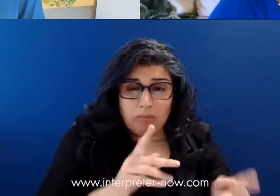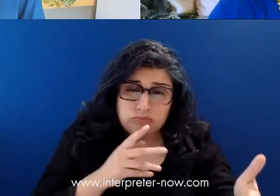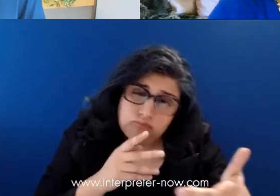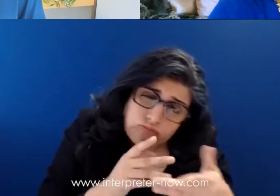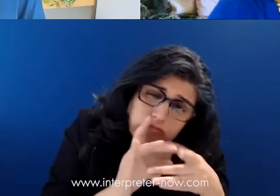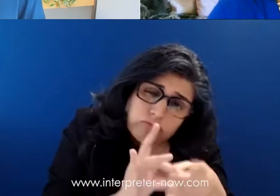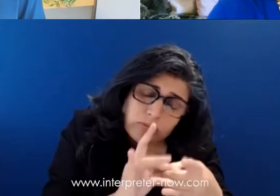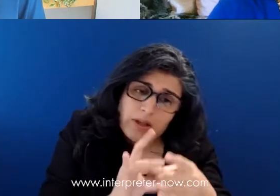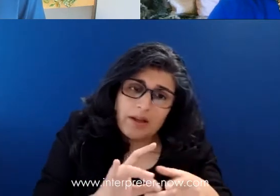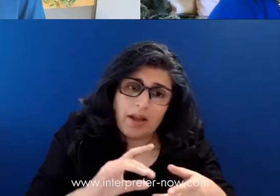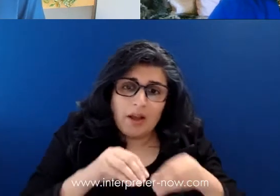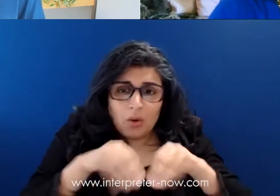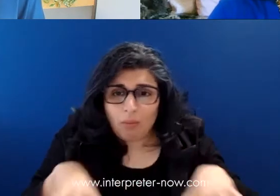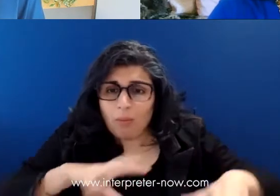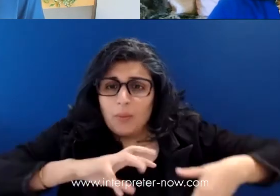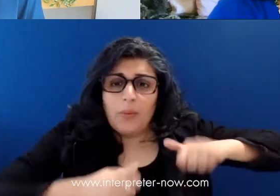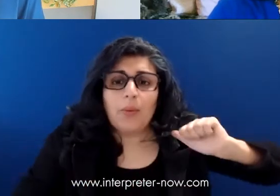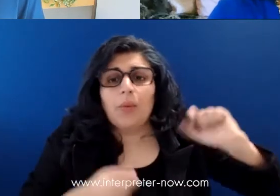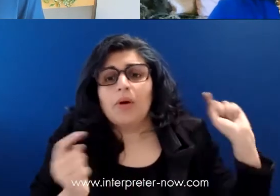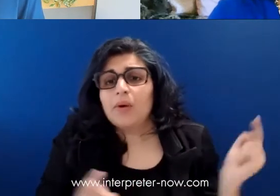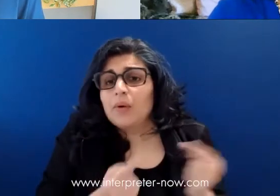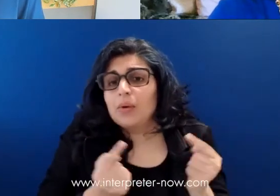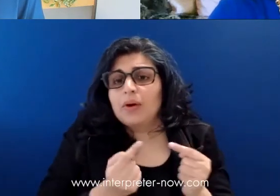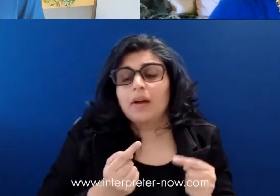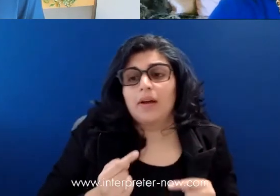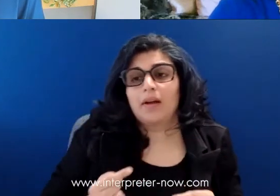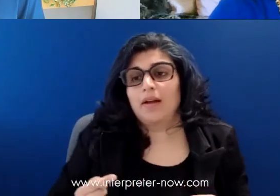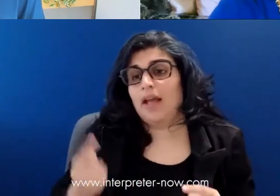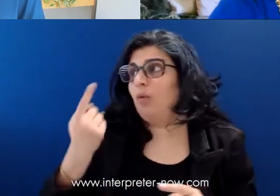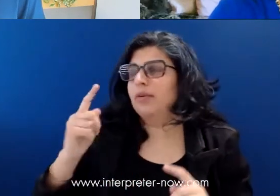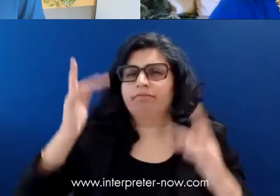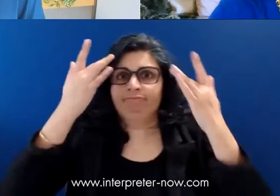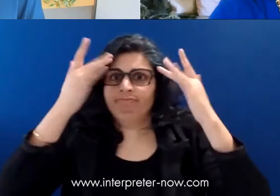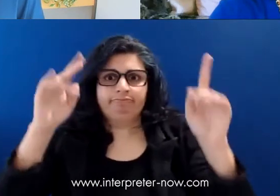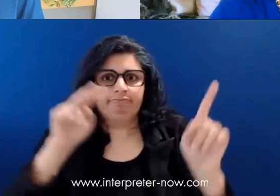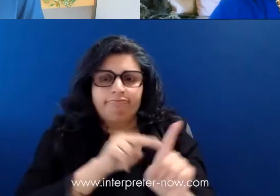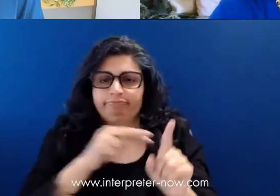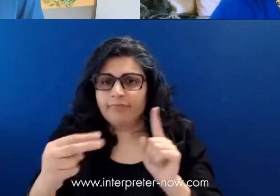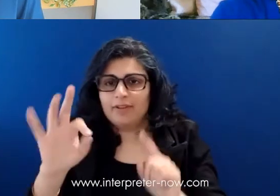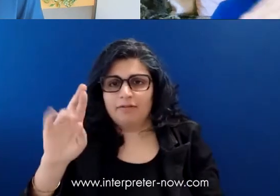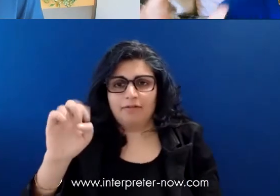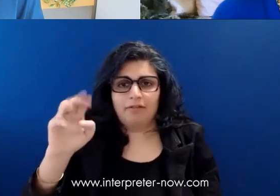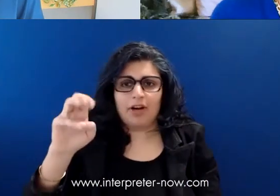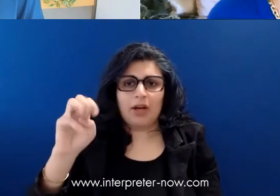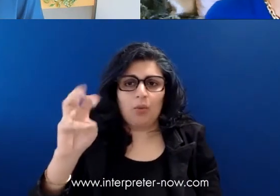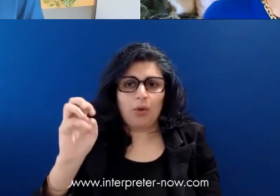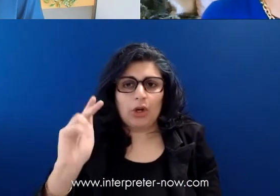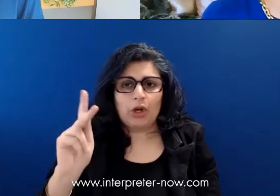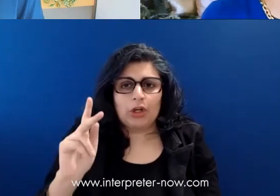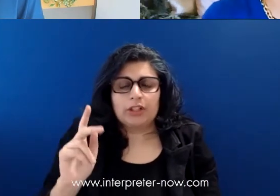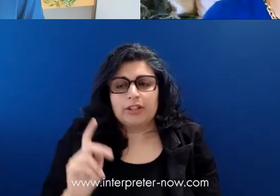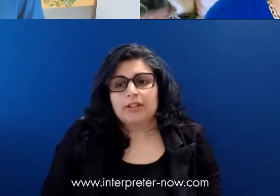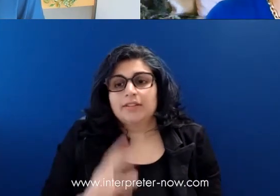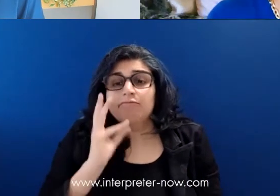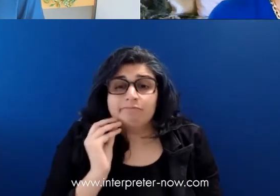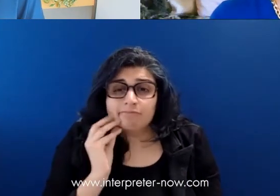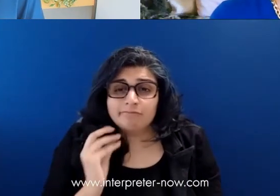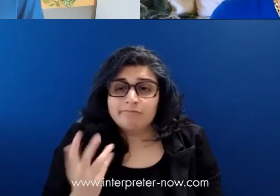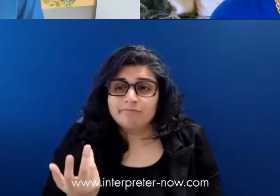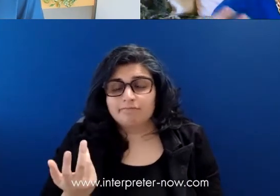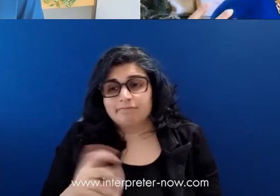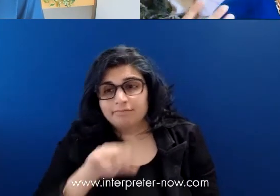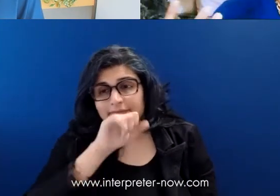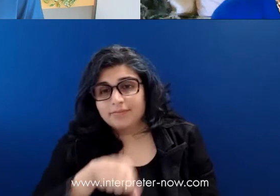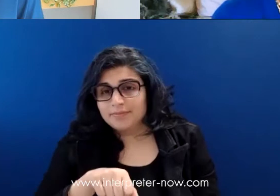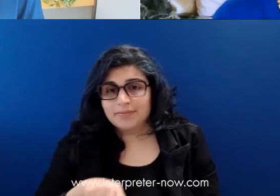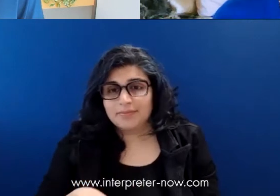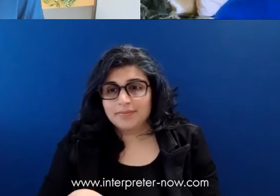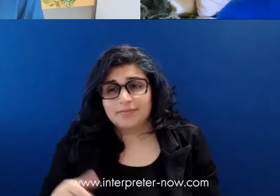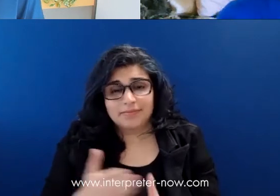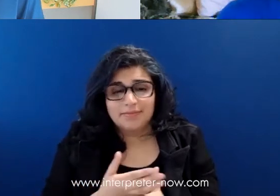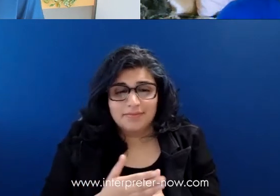One of the brilliant simple frameworks that I have come across and I love to share is